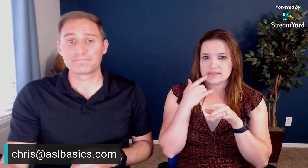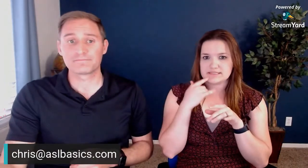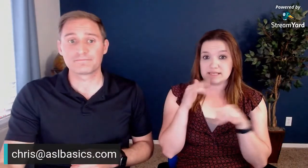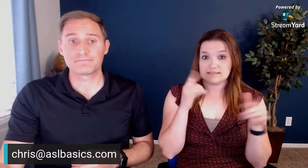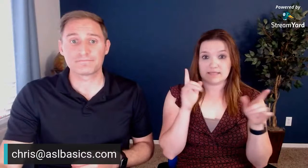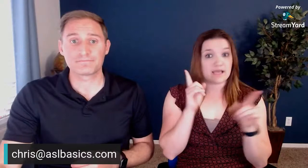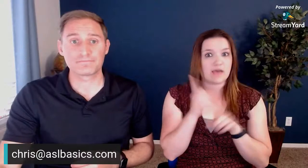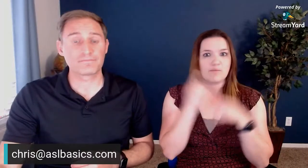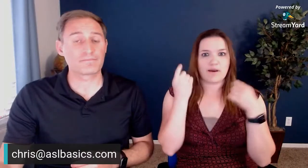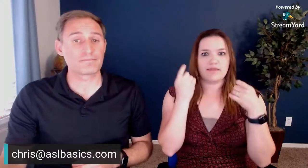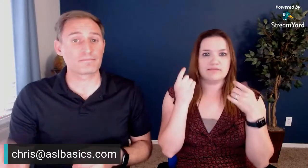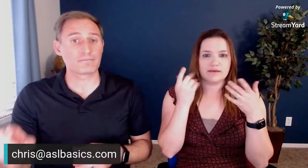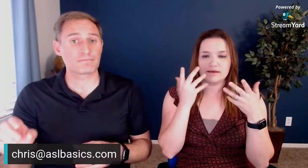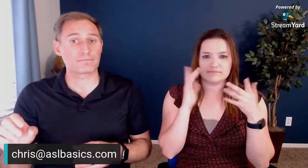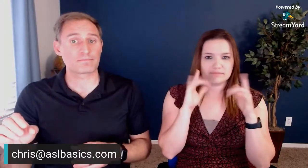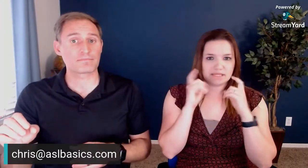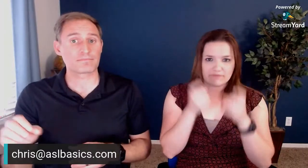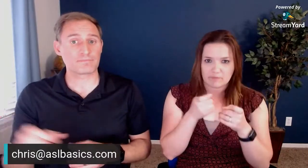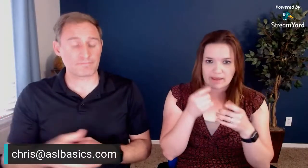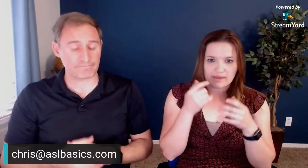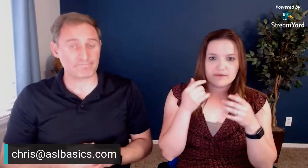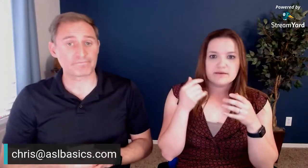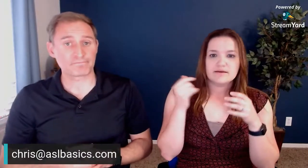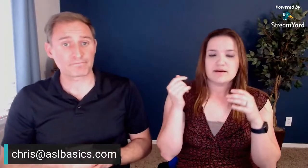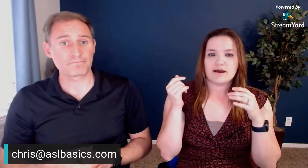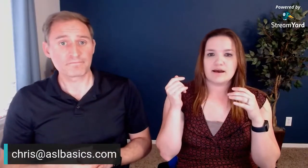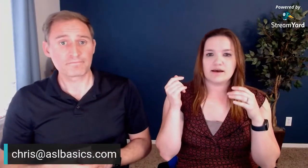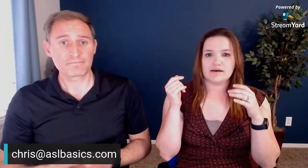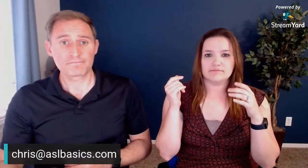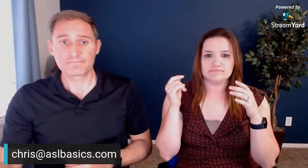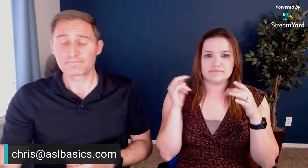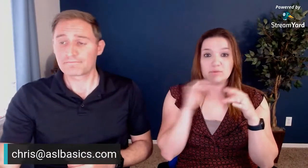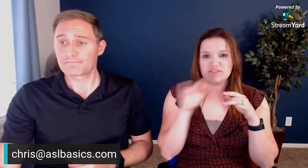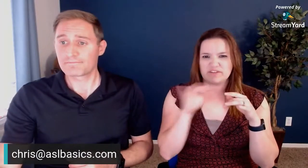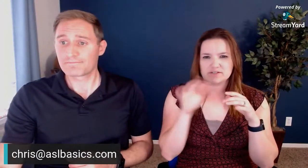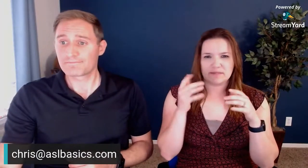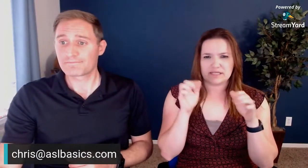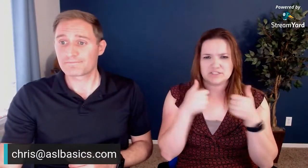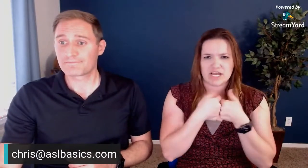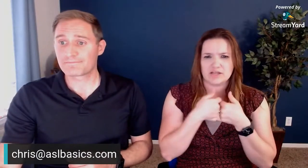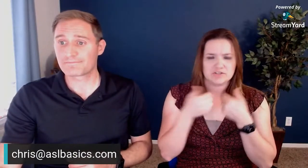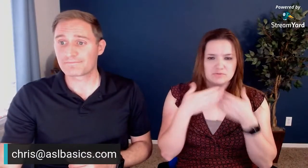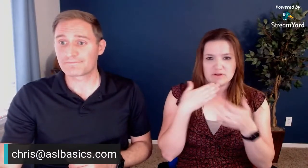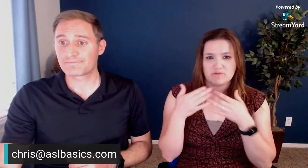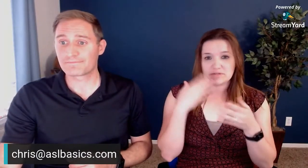that says like i won the the giveaway um i won the fingerspelling challenge or whatever you want to